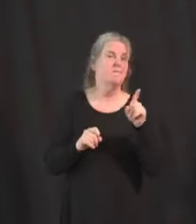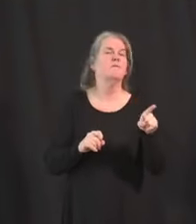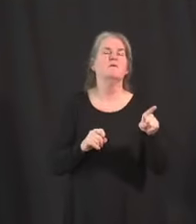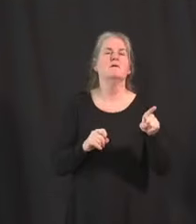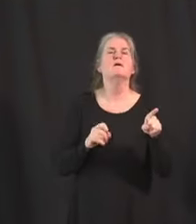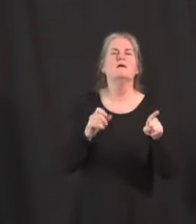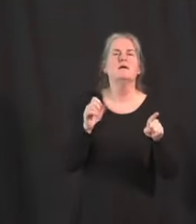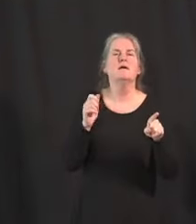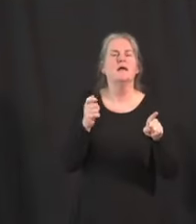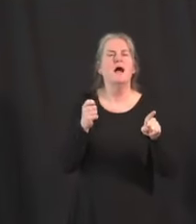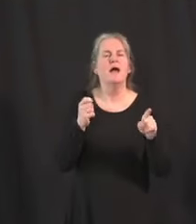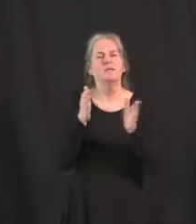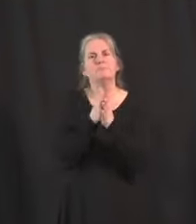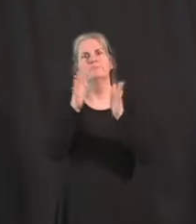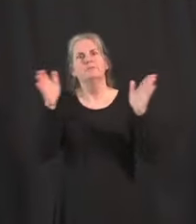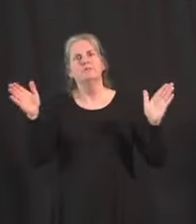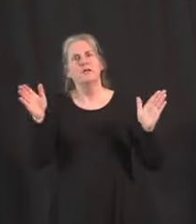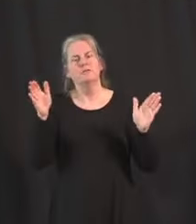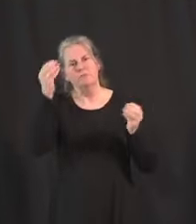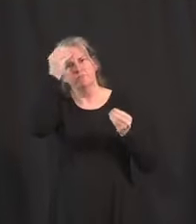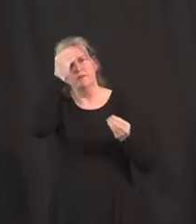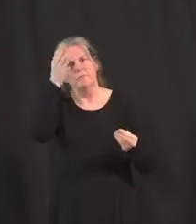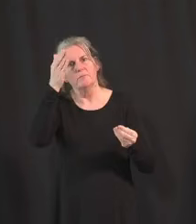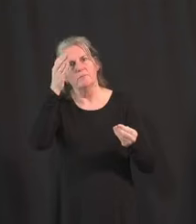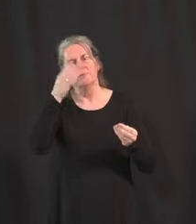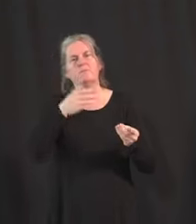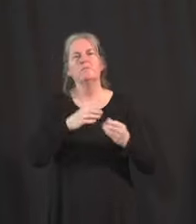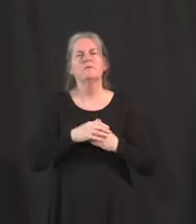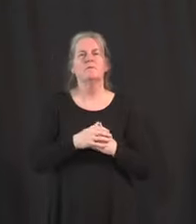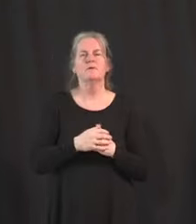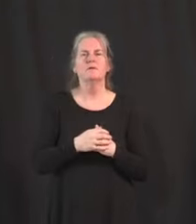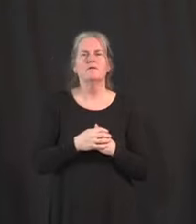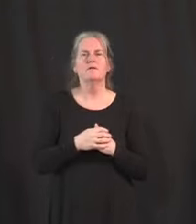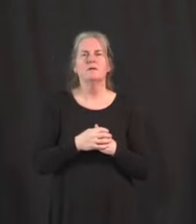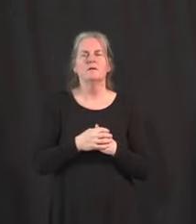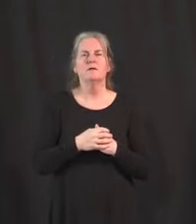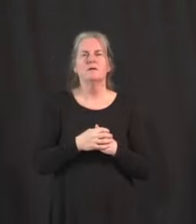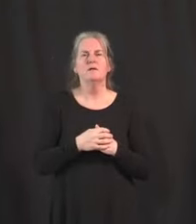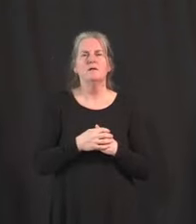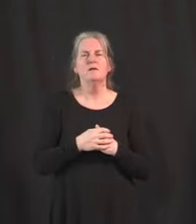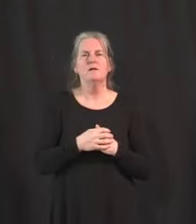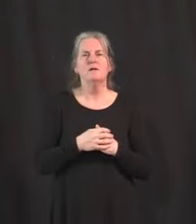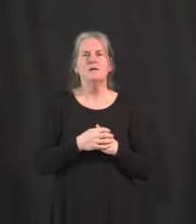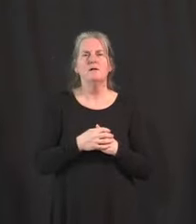UPDATE WHERE, YOU KNOW, PPE IS A